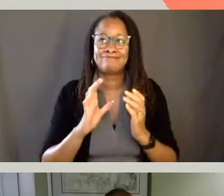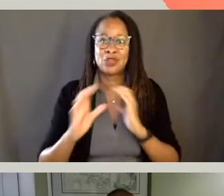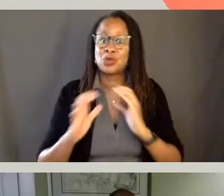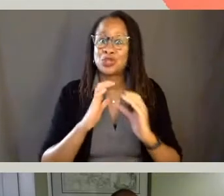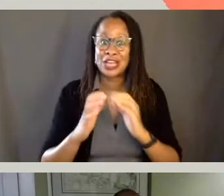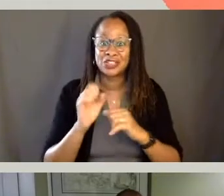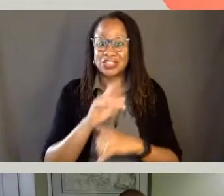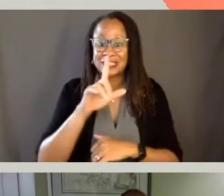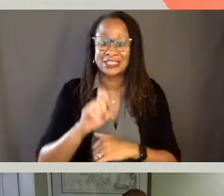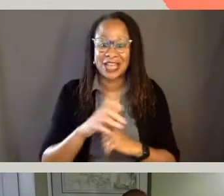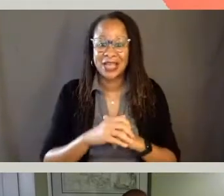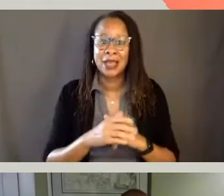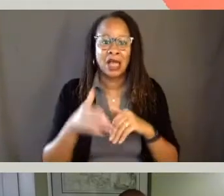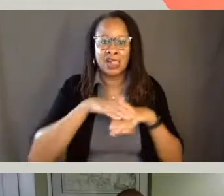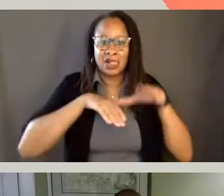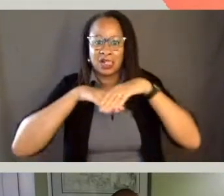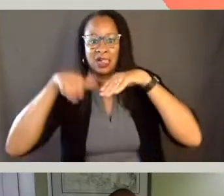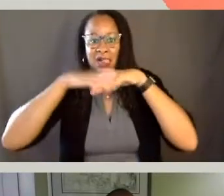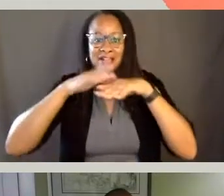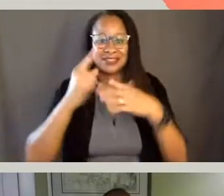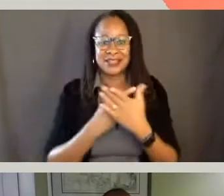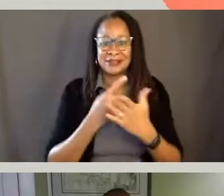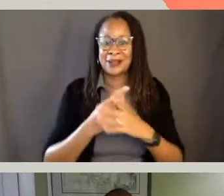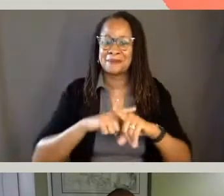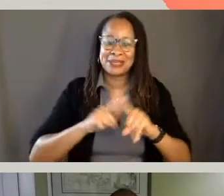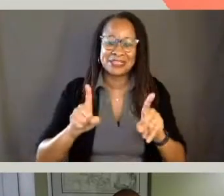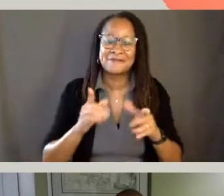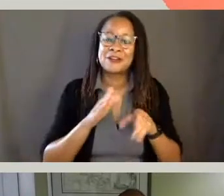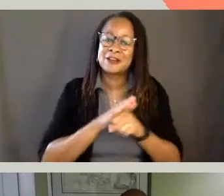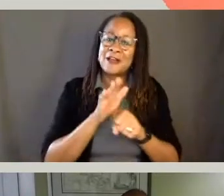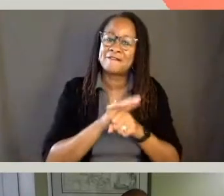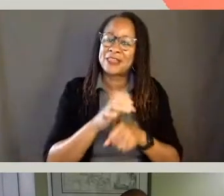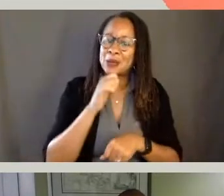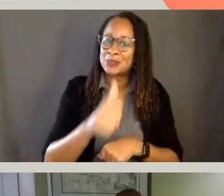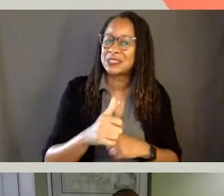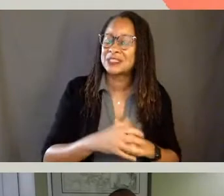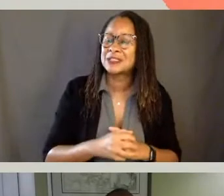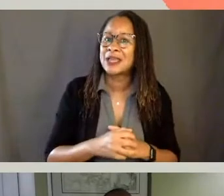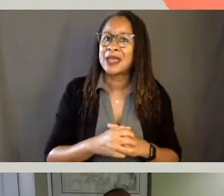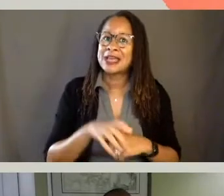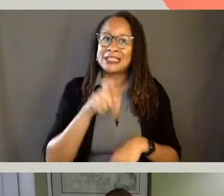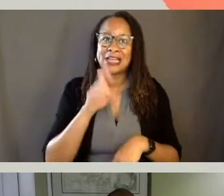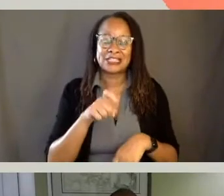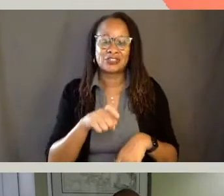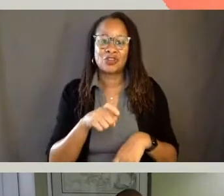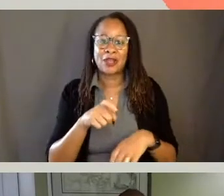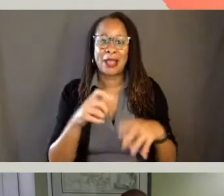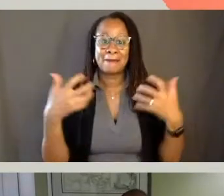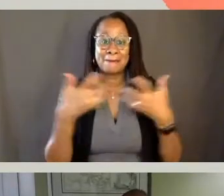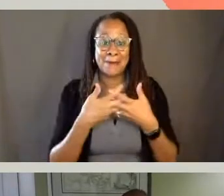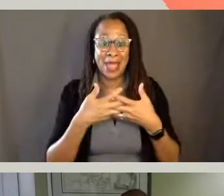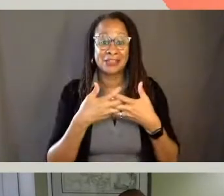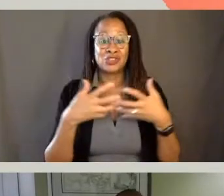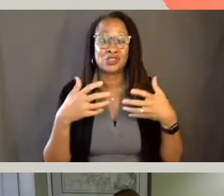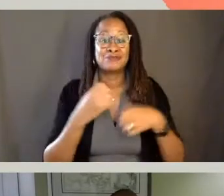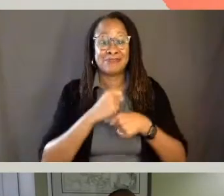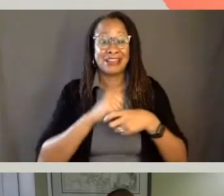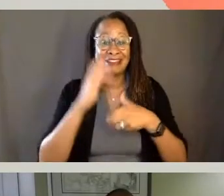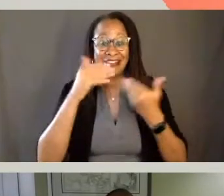overlapping at times but different enough that it wasn't necessarily a match made in heaven on paper.